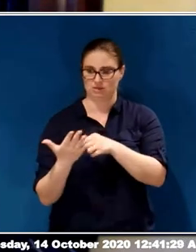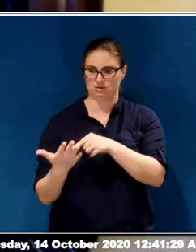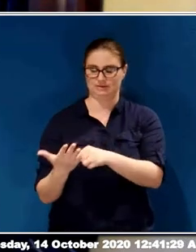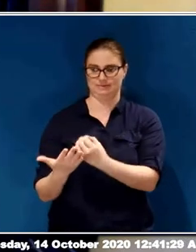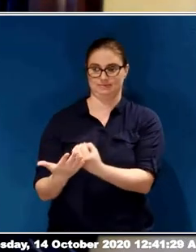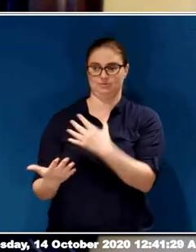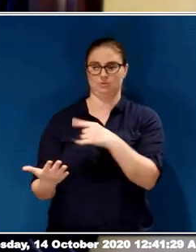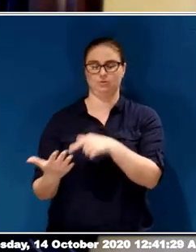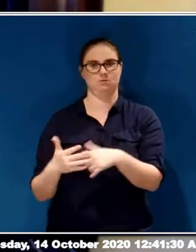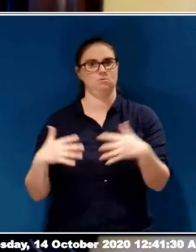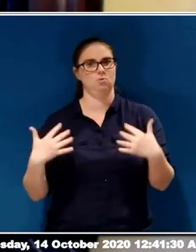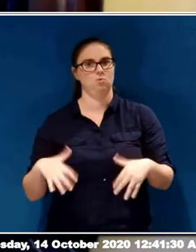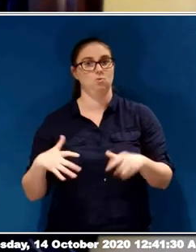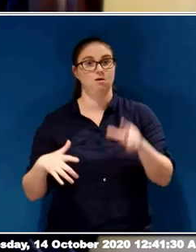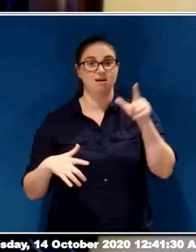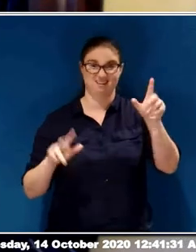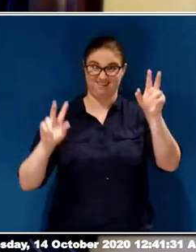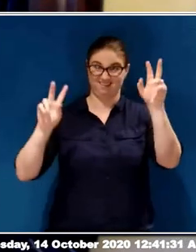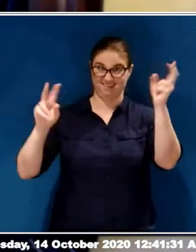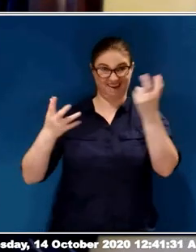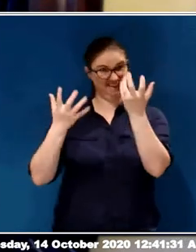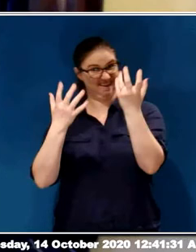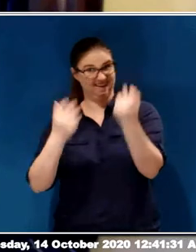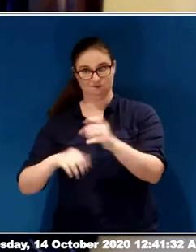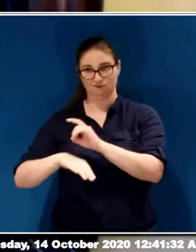and that it may be omitted altogether.